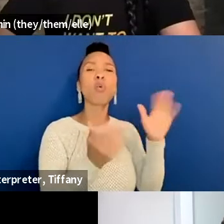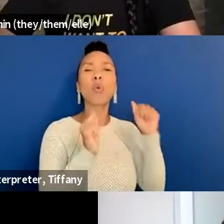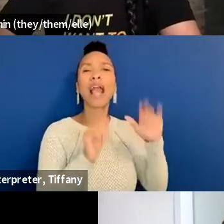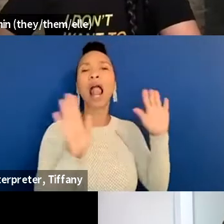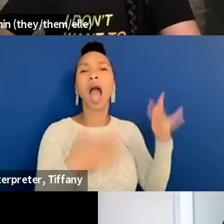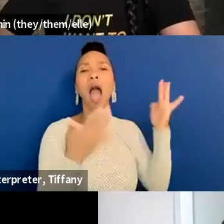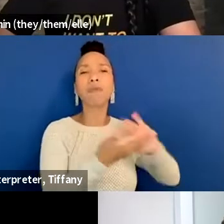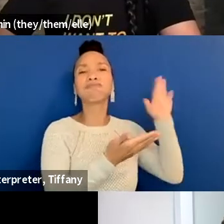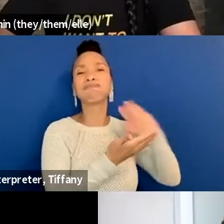Leah (she/her): So only.